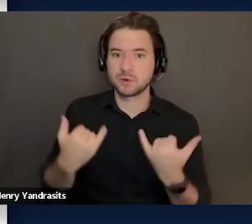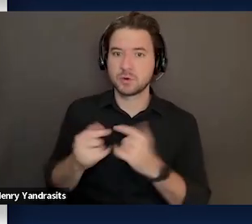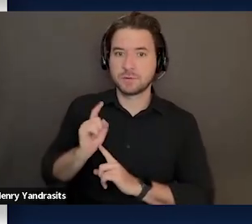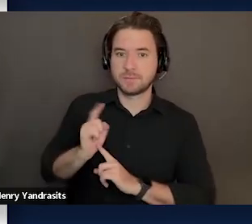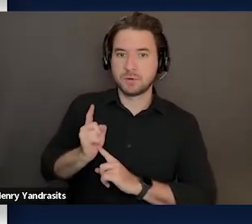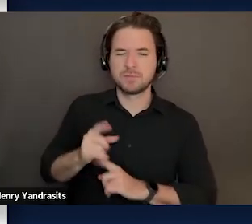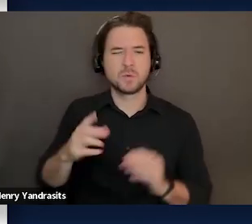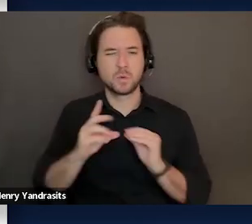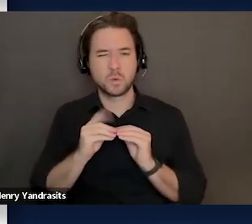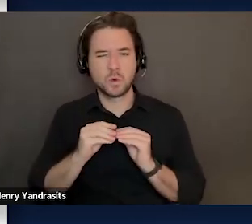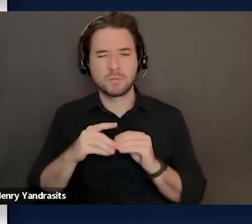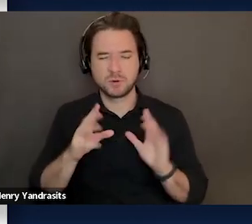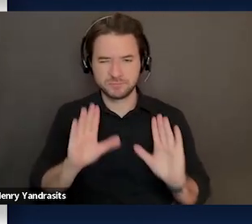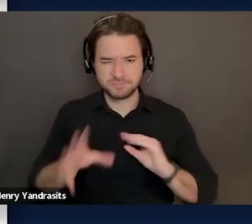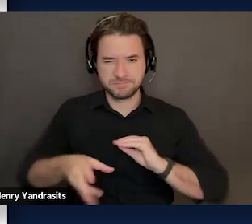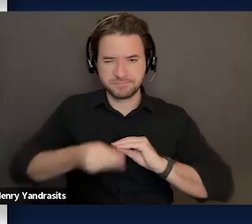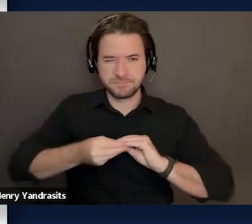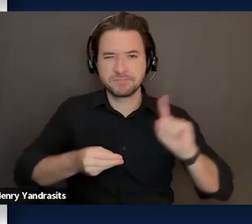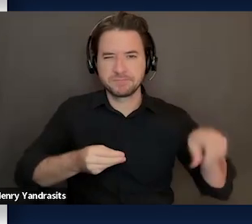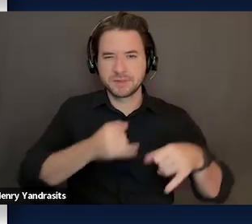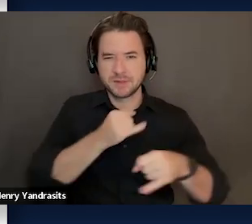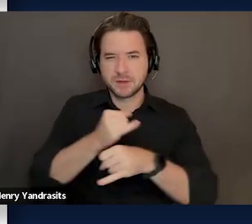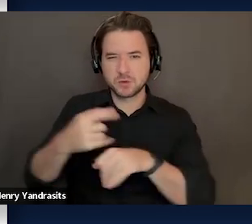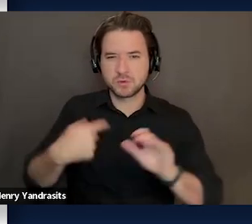And I'll make one more note here. The institutions portrayed in this talk.